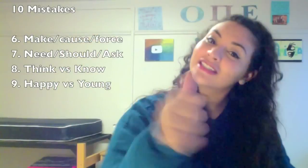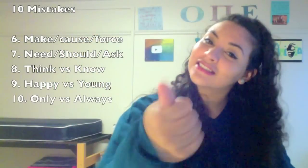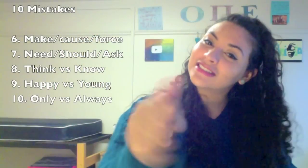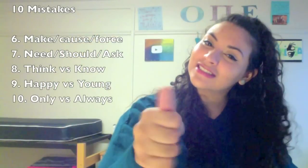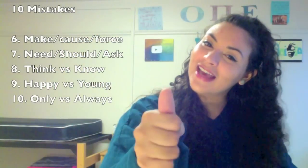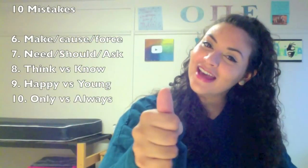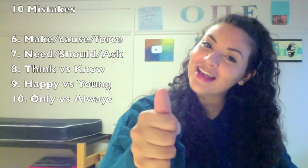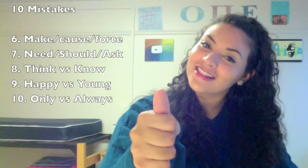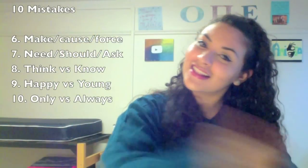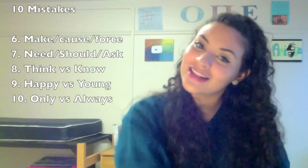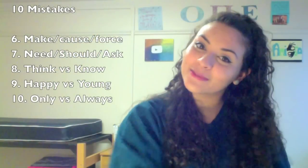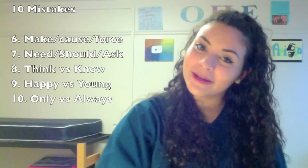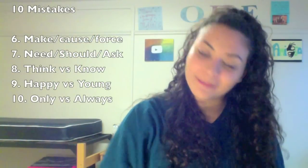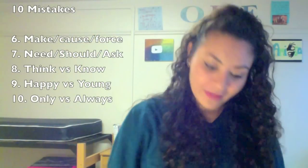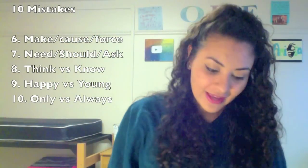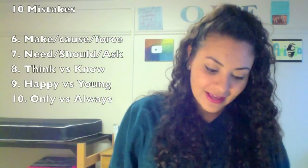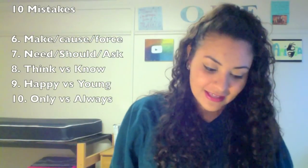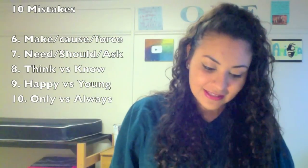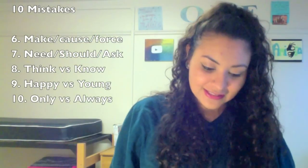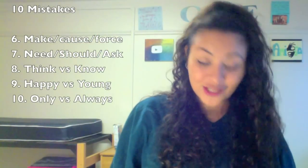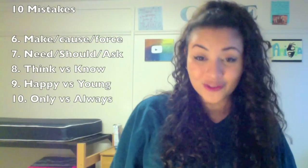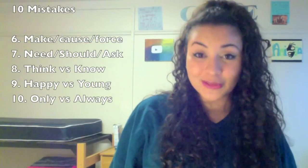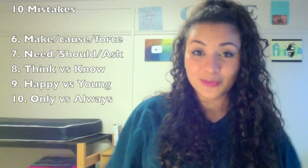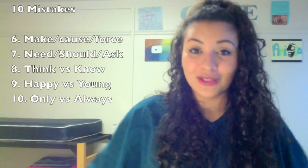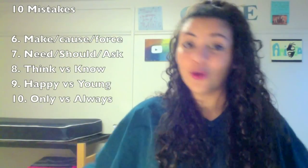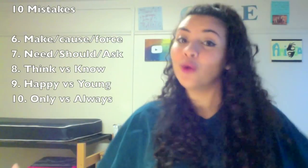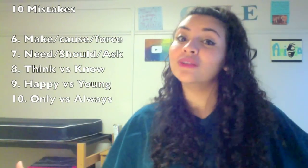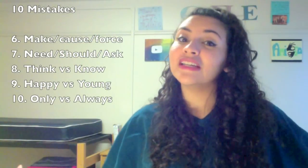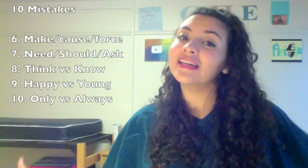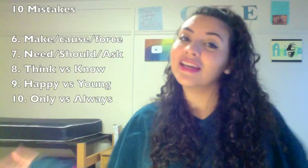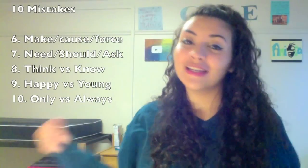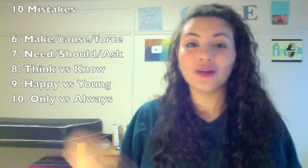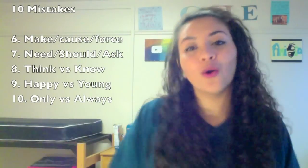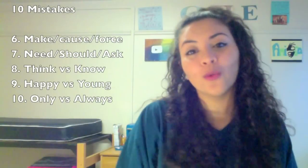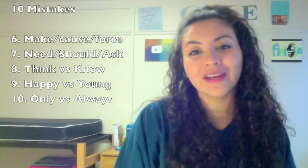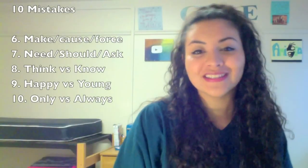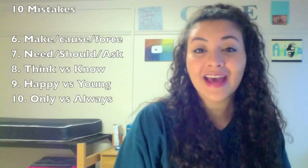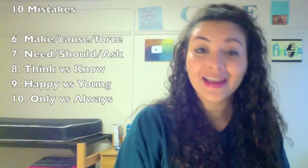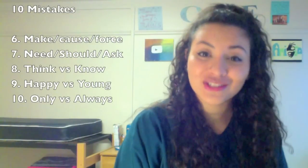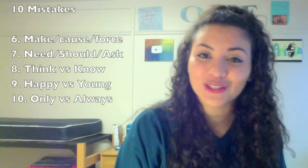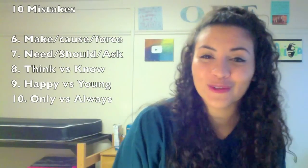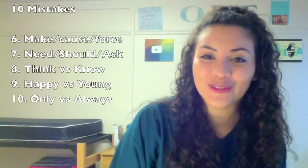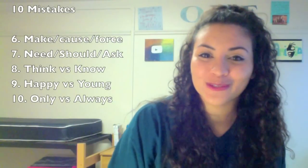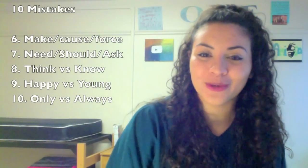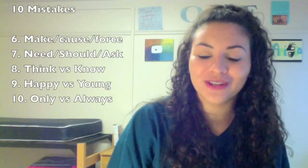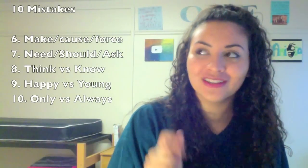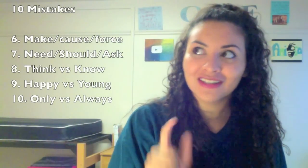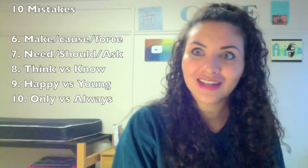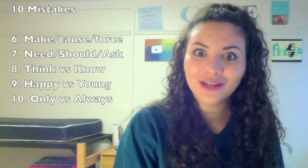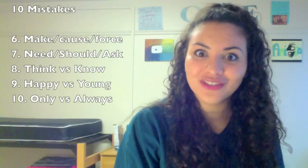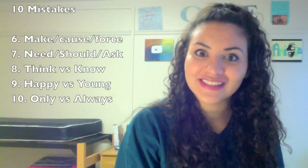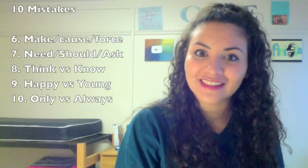ten! Last one! Is the difference between Only and Always. I actually learned this one, kinda